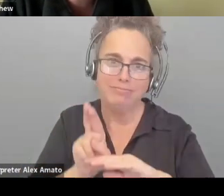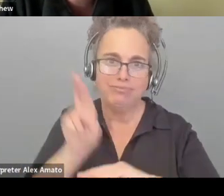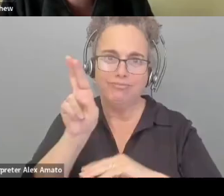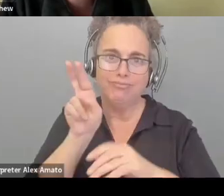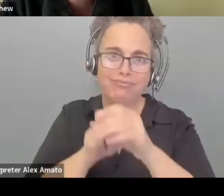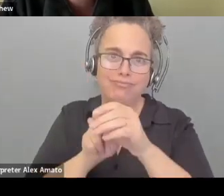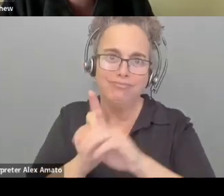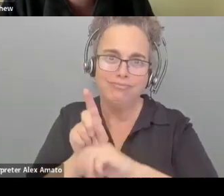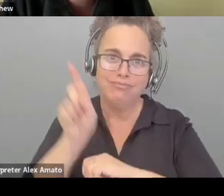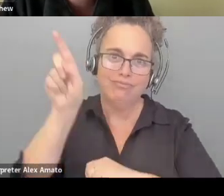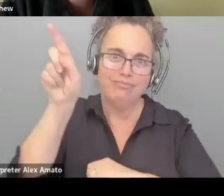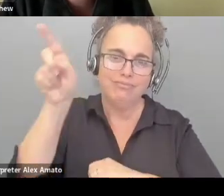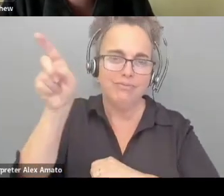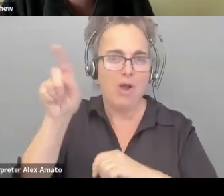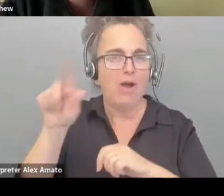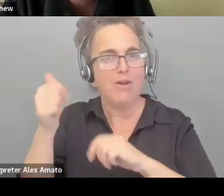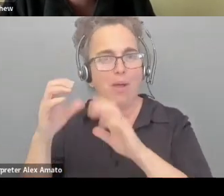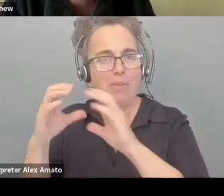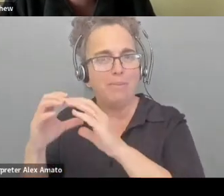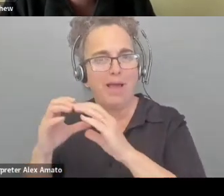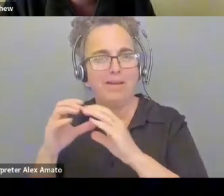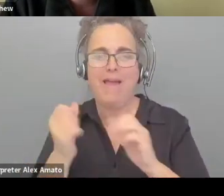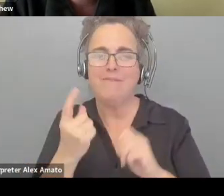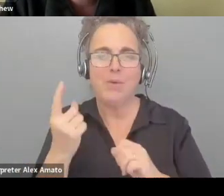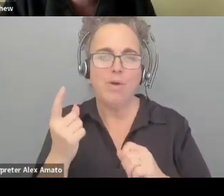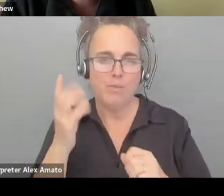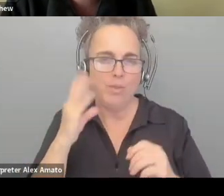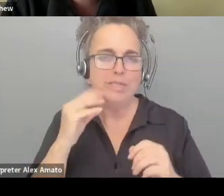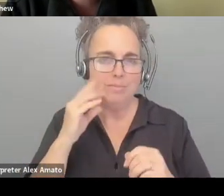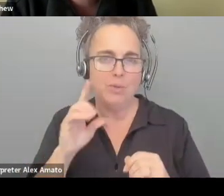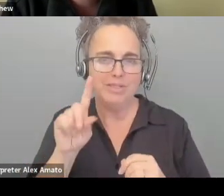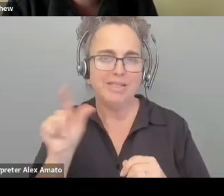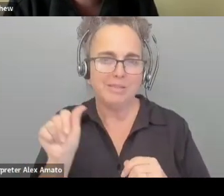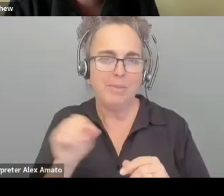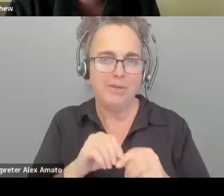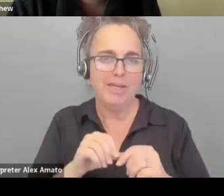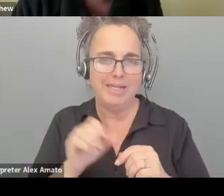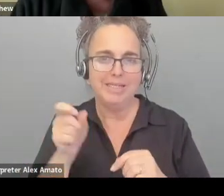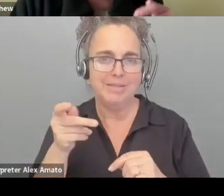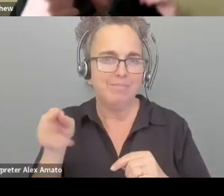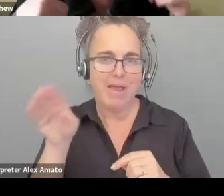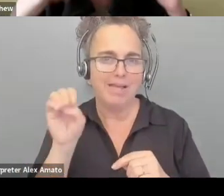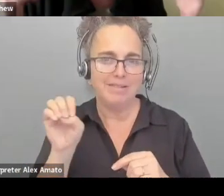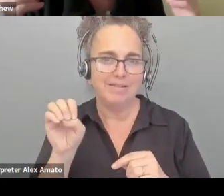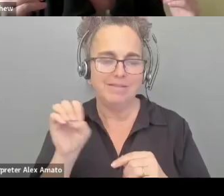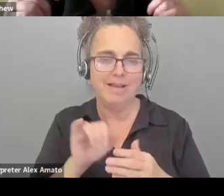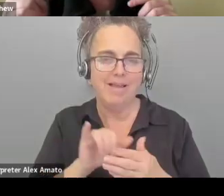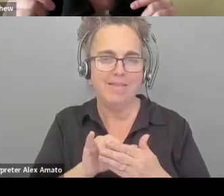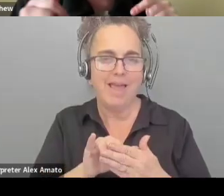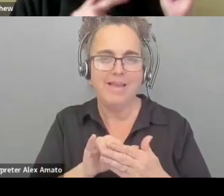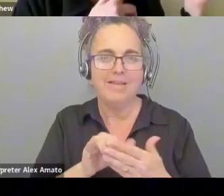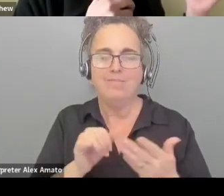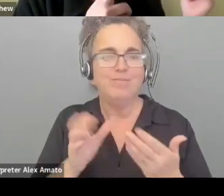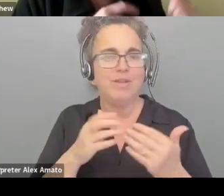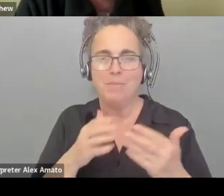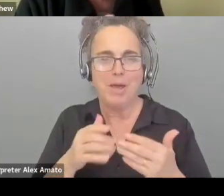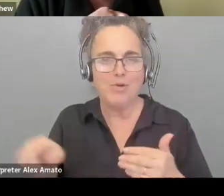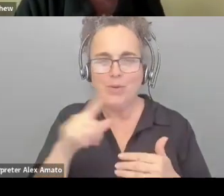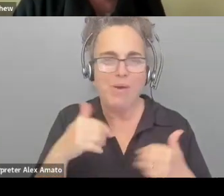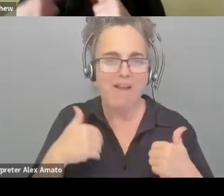everyone experiences disability in space, which is not our environmental niche. So no matter whether you have like the happy science fiction